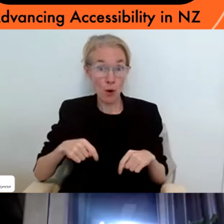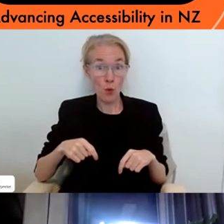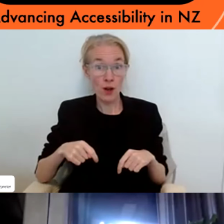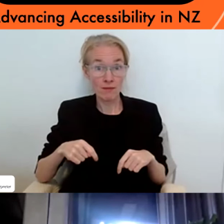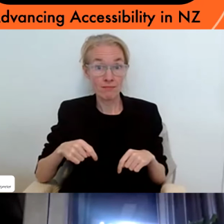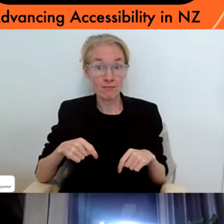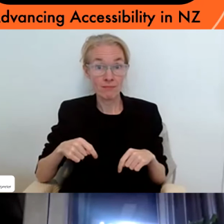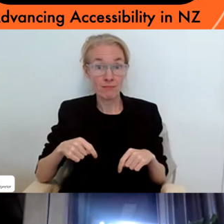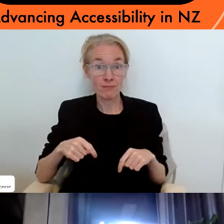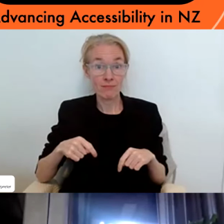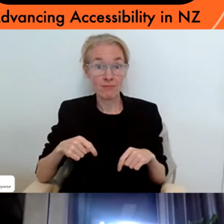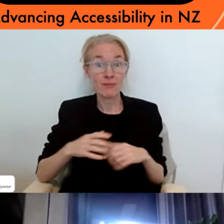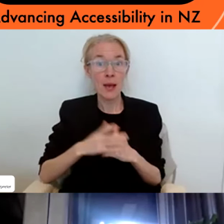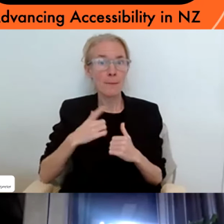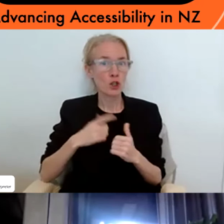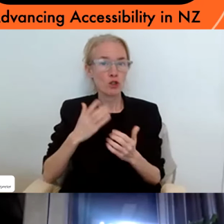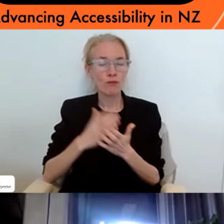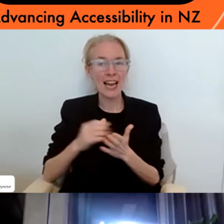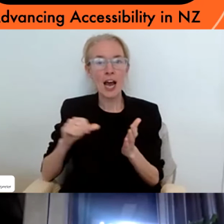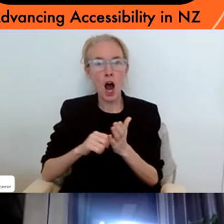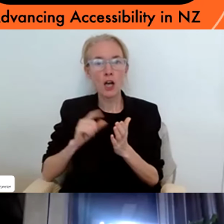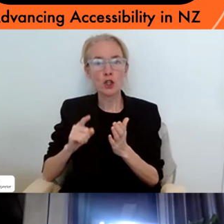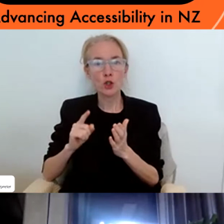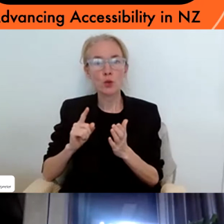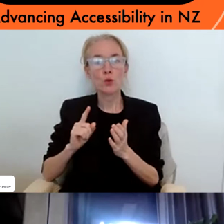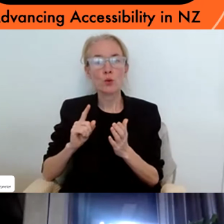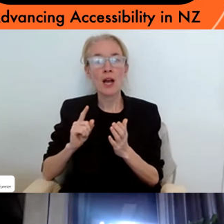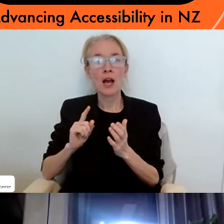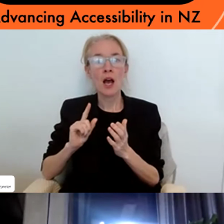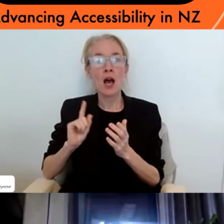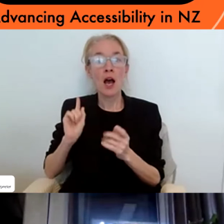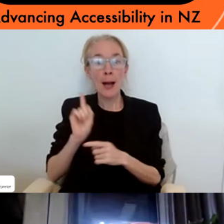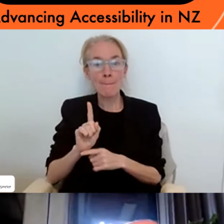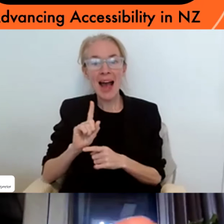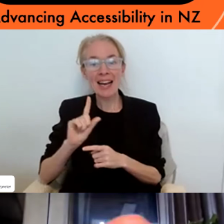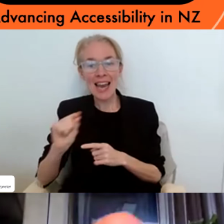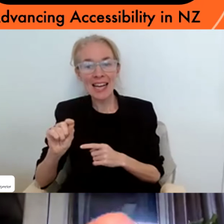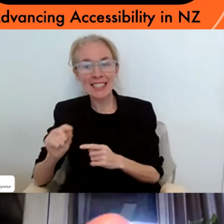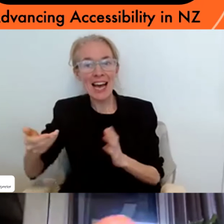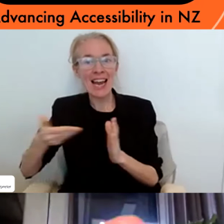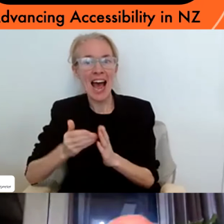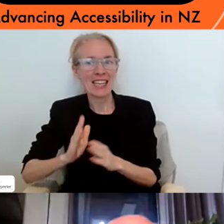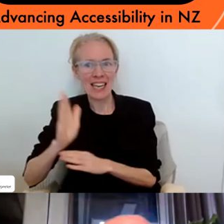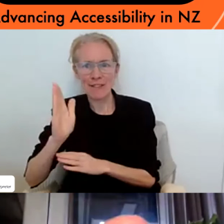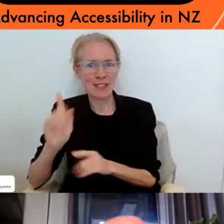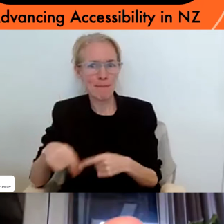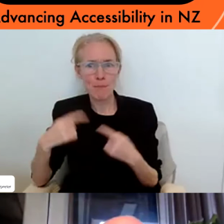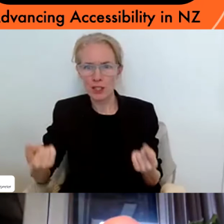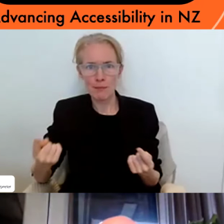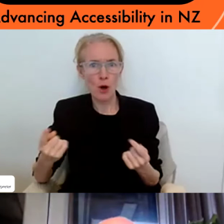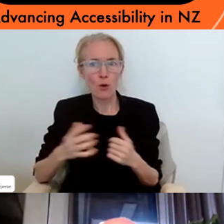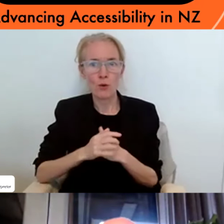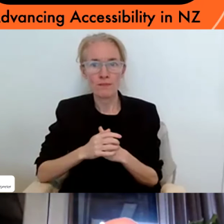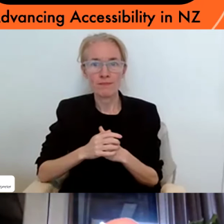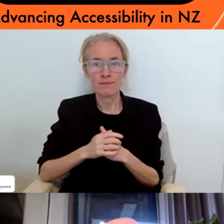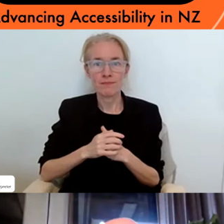almost impossible. Steve, any thoughts on that? Much the same, like Gareth